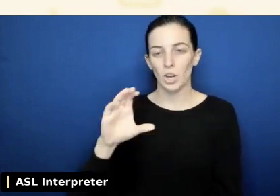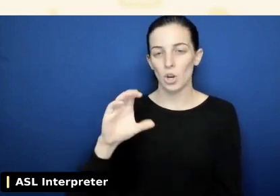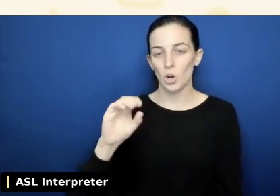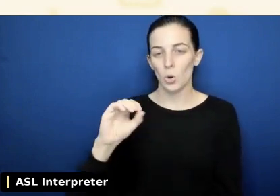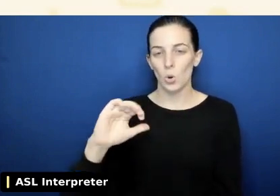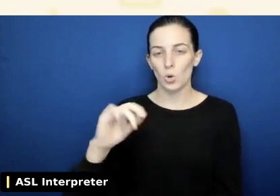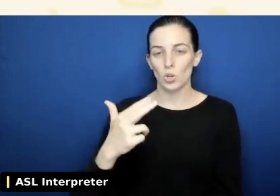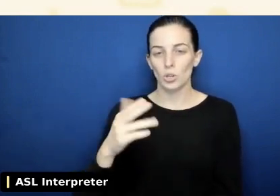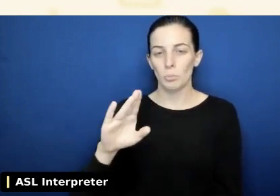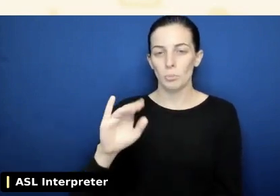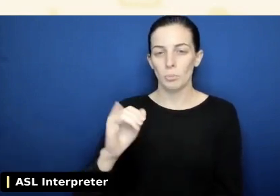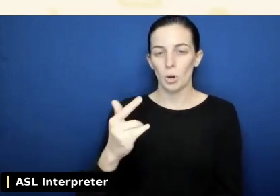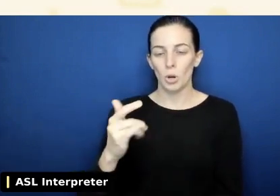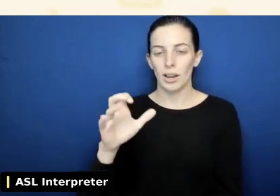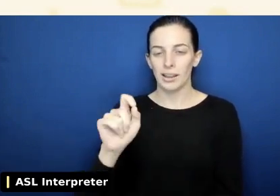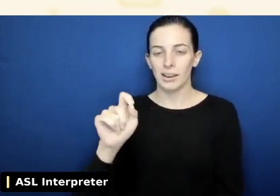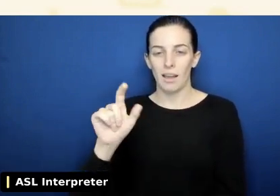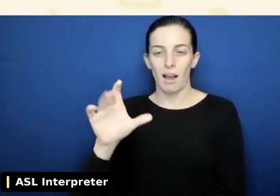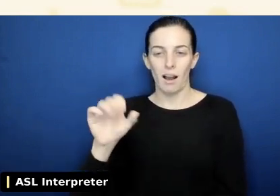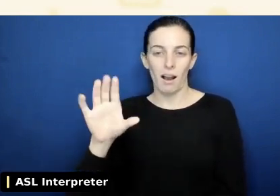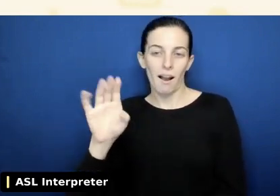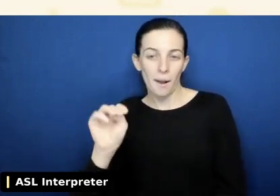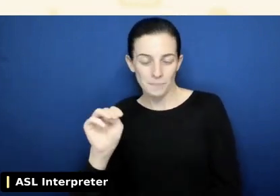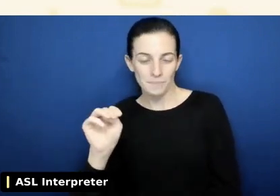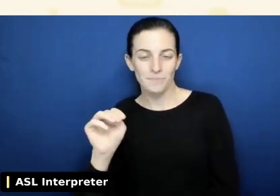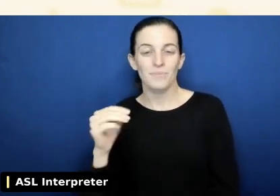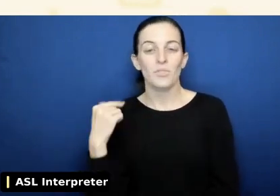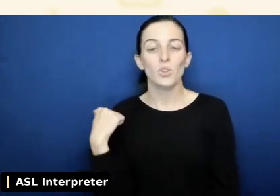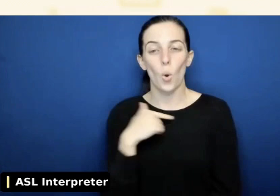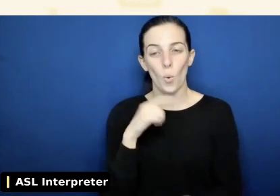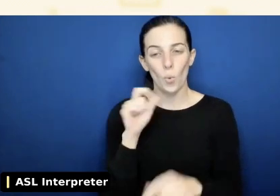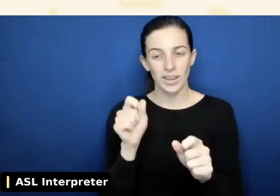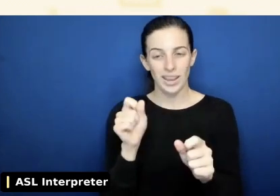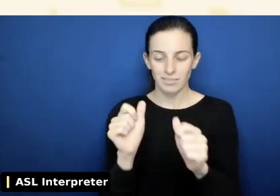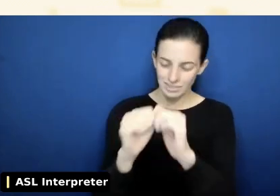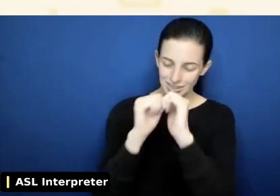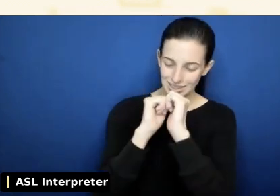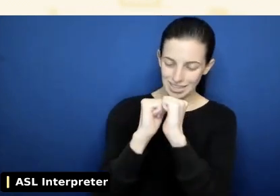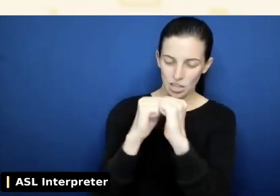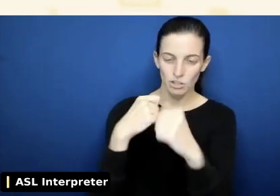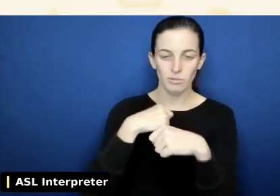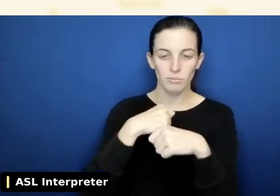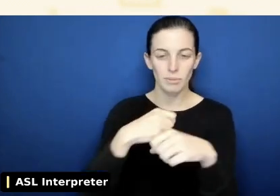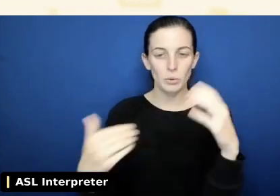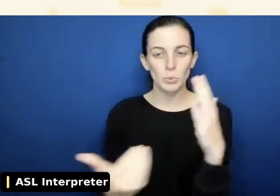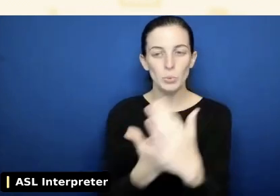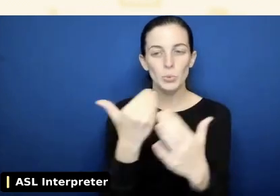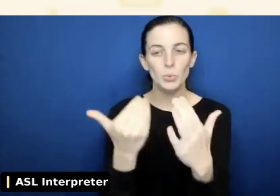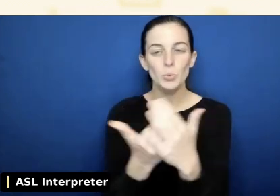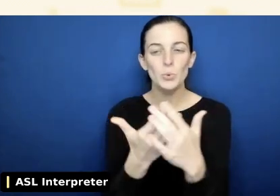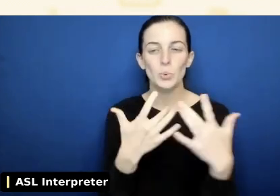that we can together create events that everyone feels welcomed.